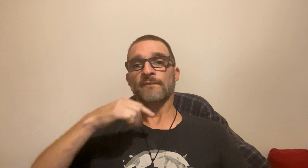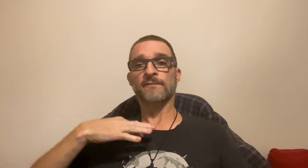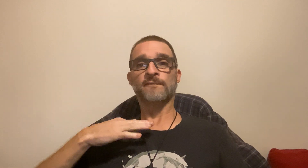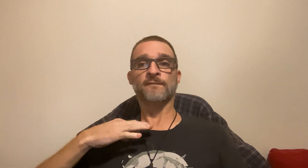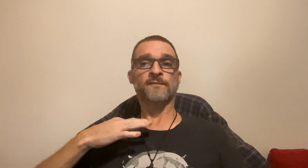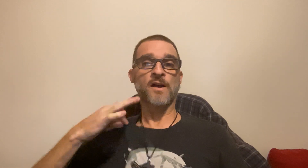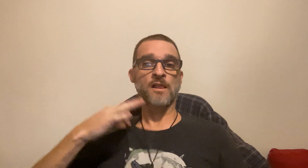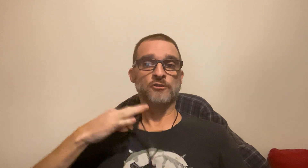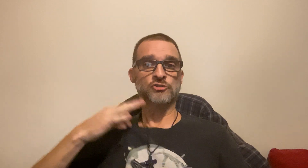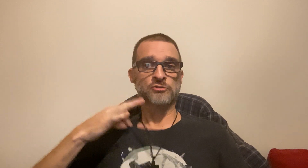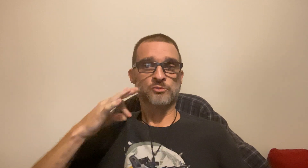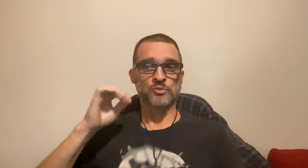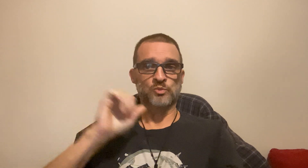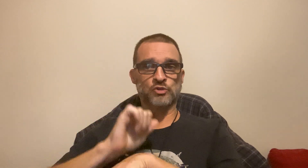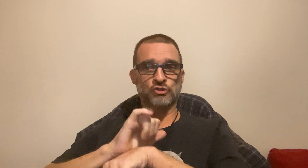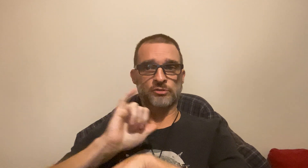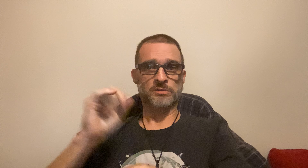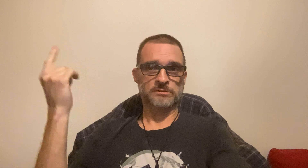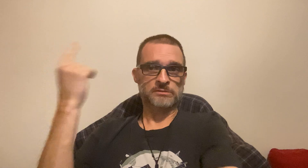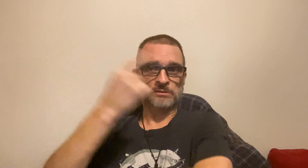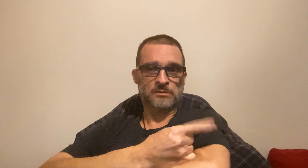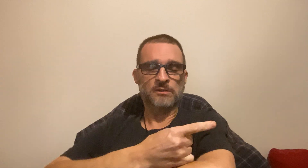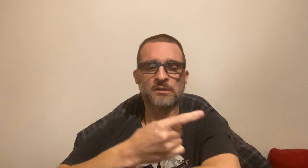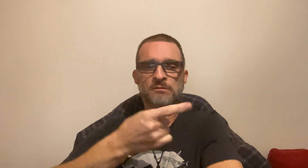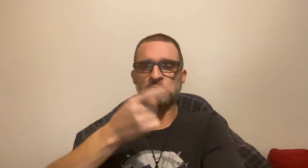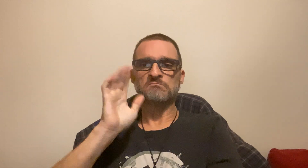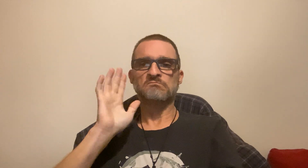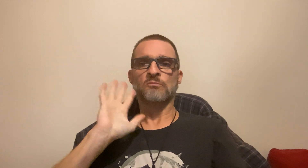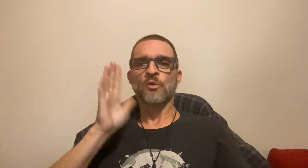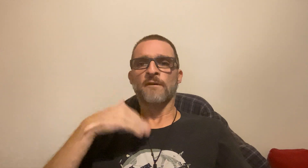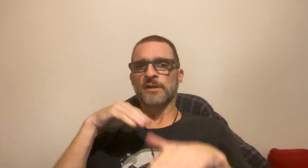For those of you who are volunteers working that day.